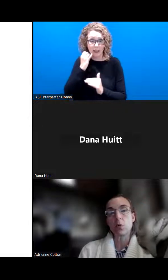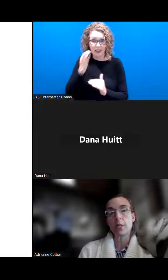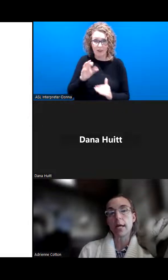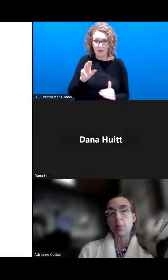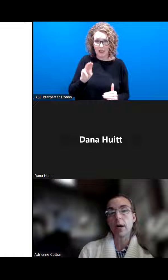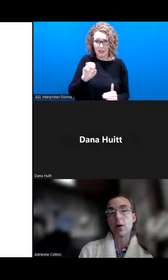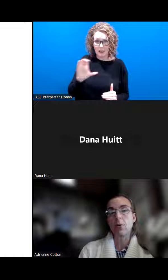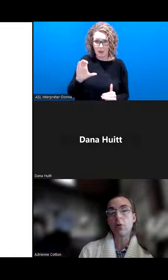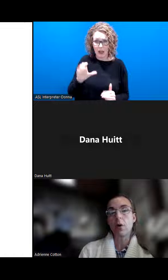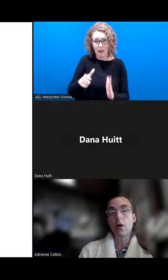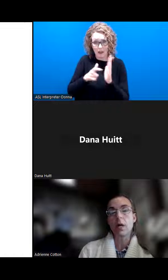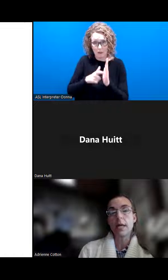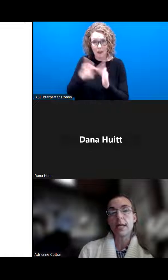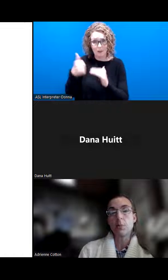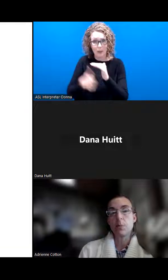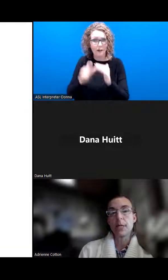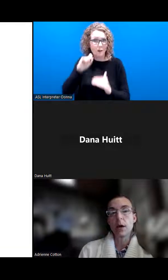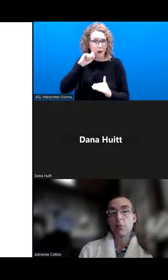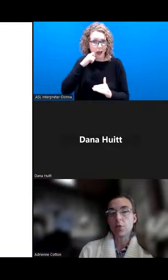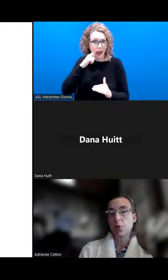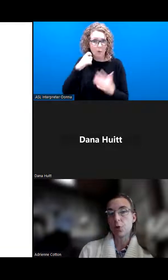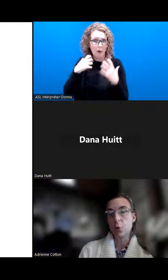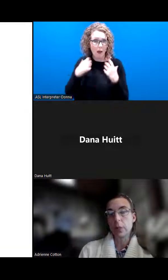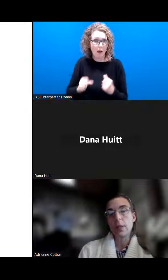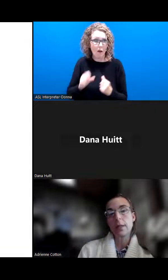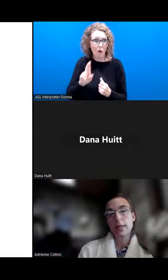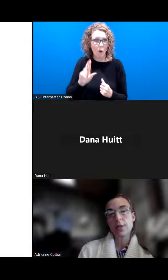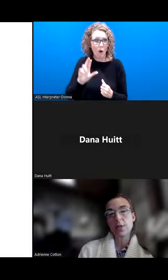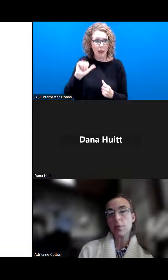and so on, forgetting that you're important. It can also be difficult